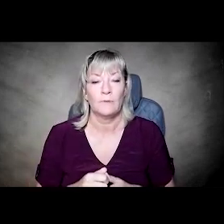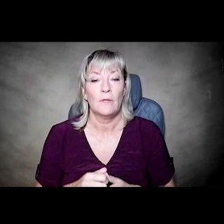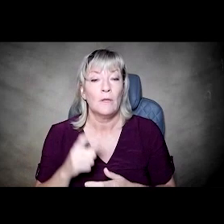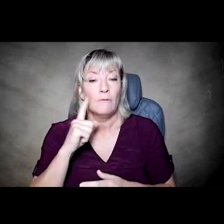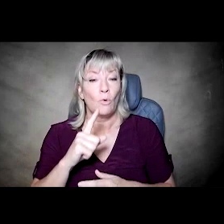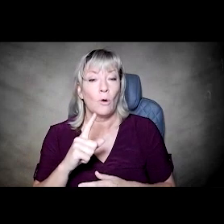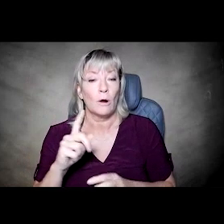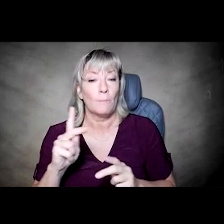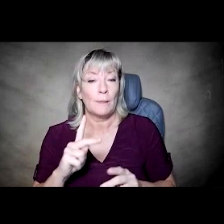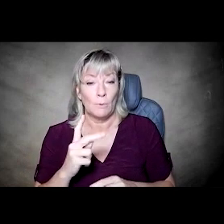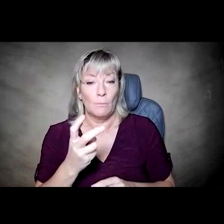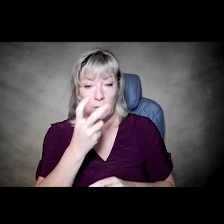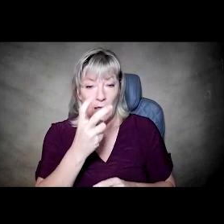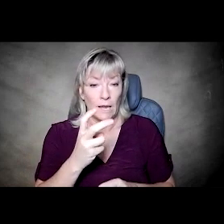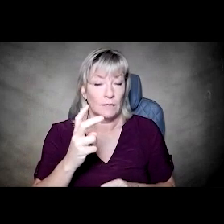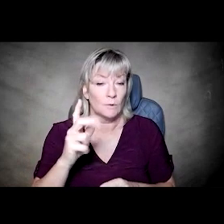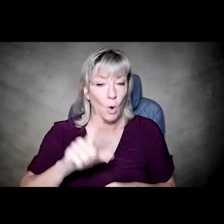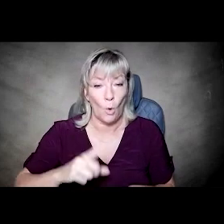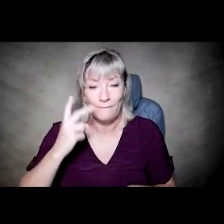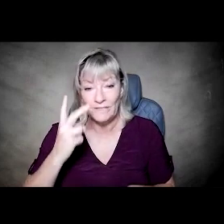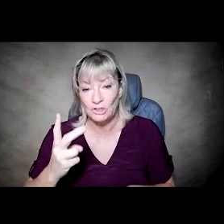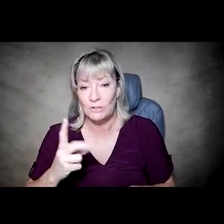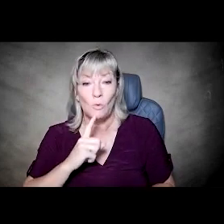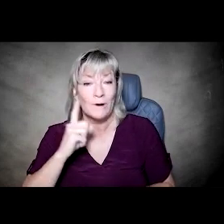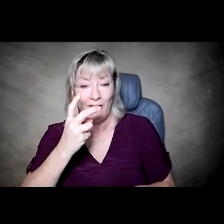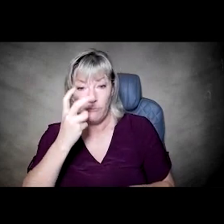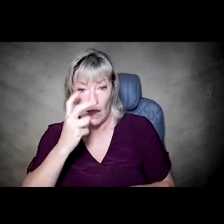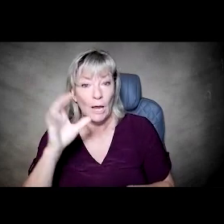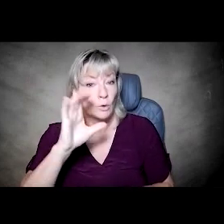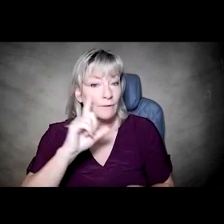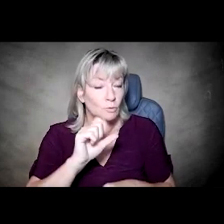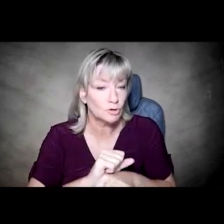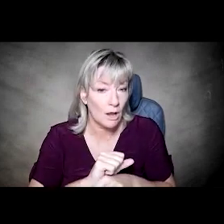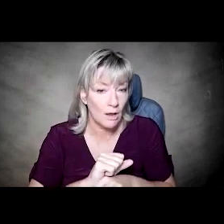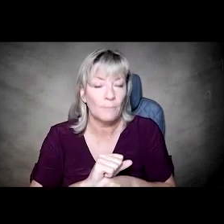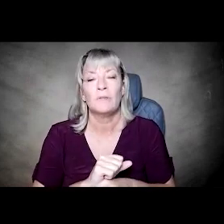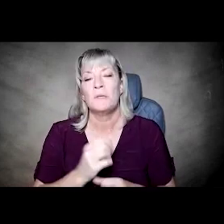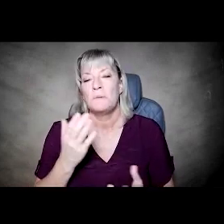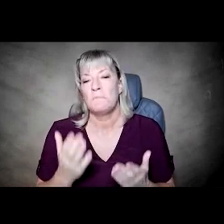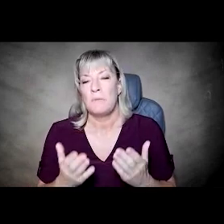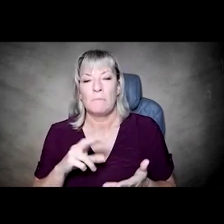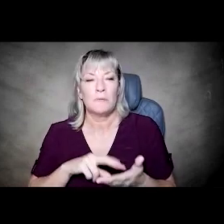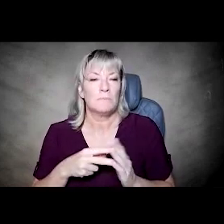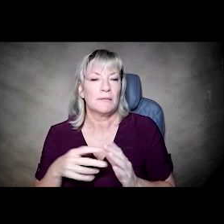For job seekers who are Blind, Low Vision, or DeafBlind, this may mean connecting with